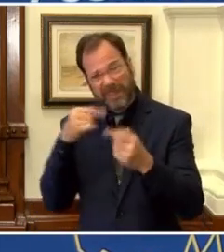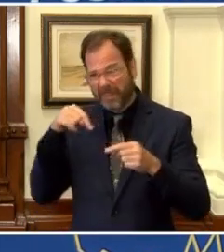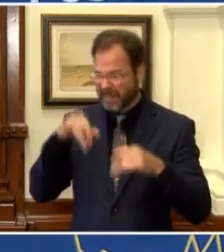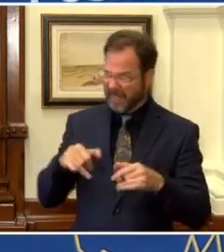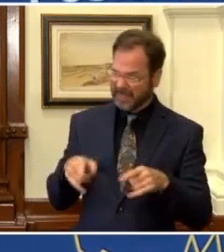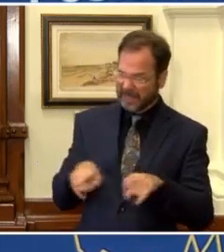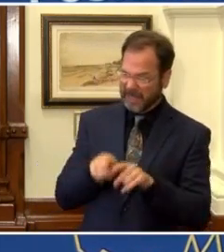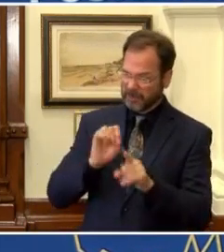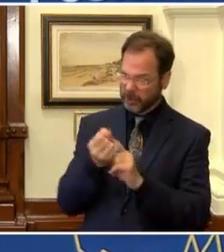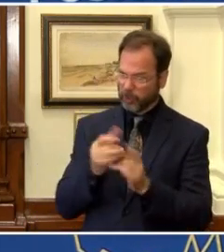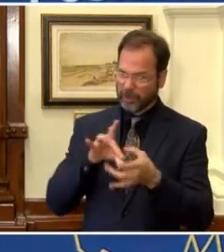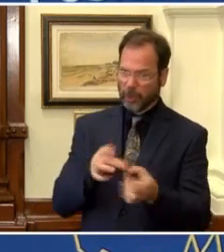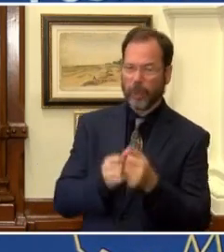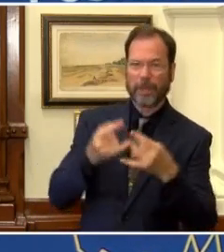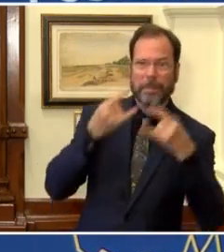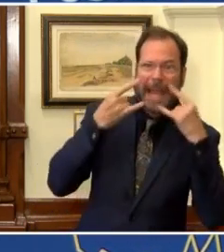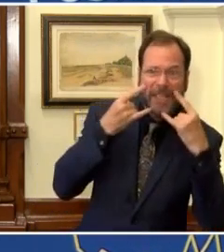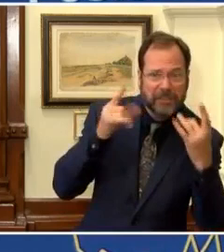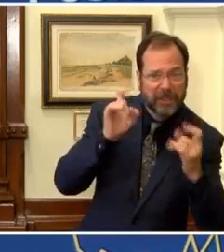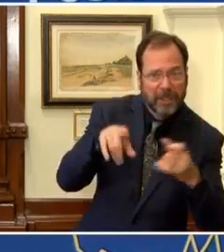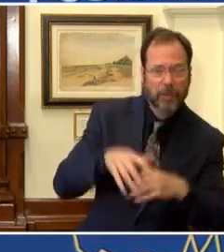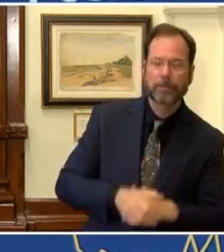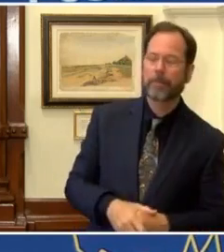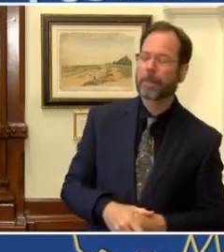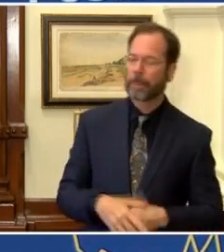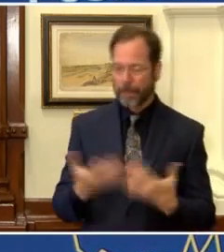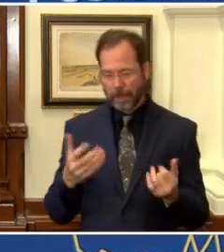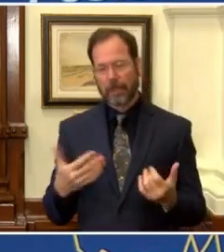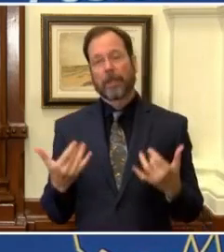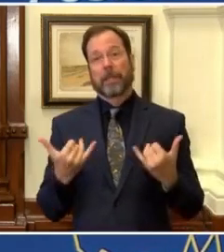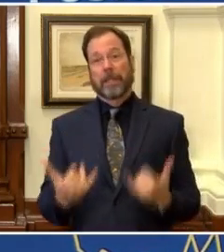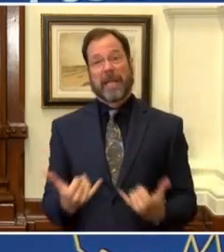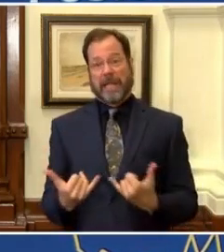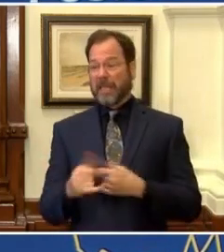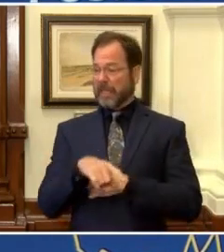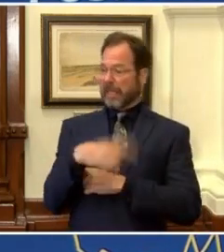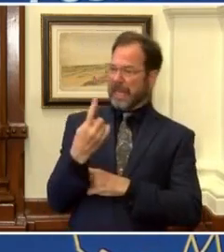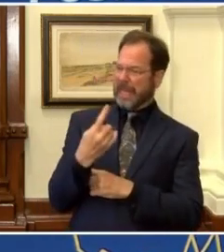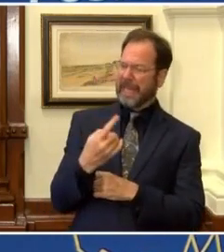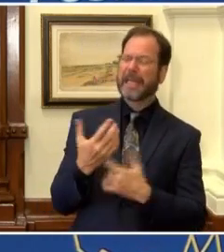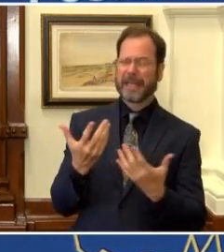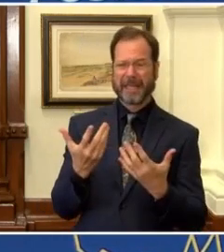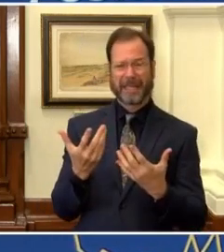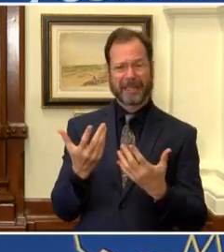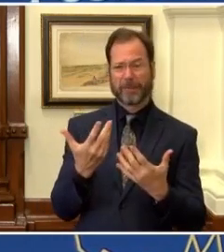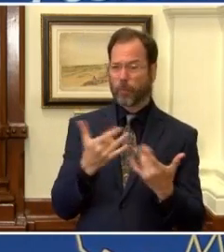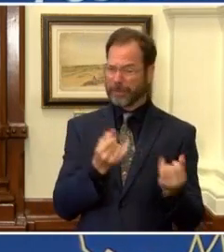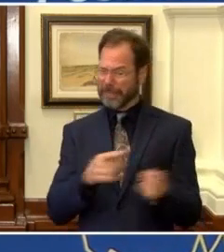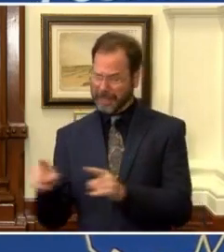FREEDOMS. ARE YOU EVEN CONSIDERING LIKENING THAT SITUATION WITH THE PRESENT ONE?